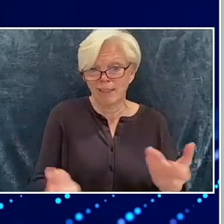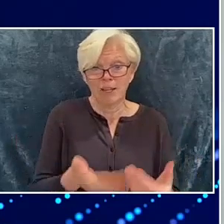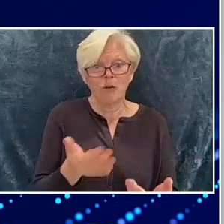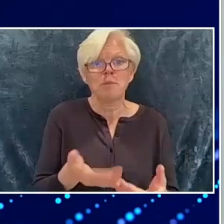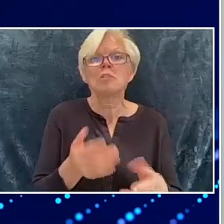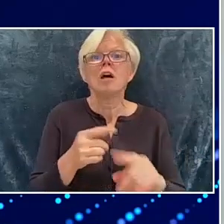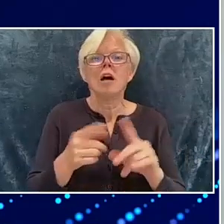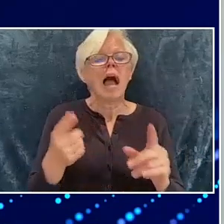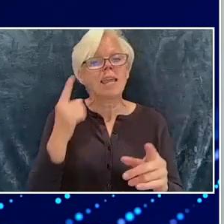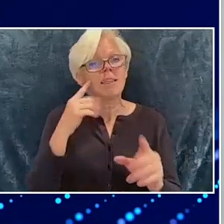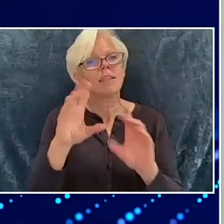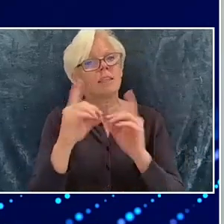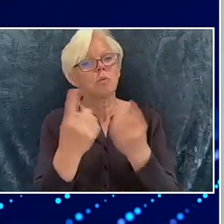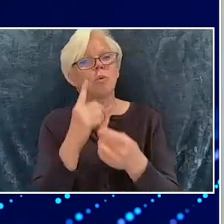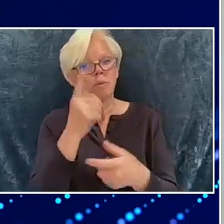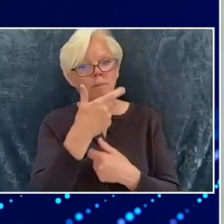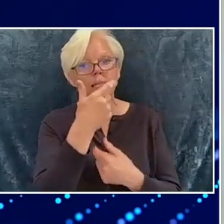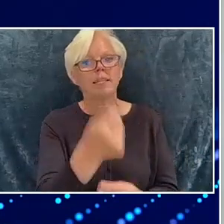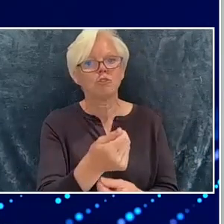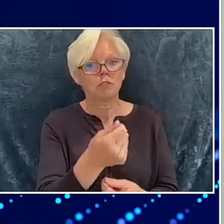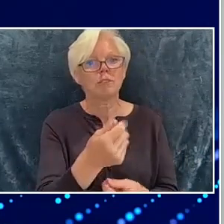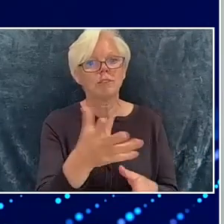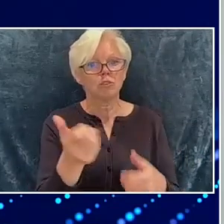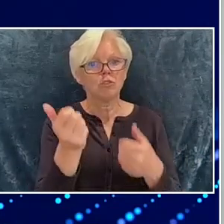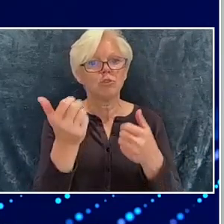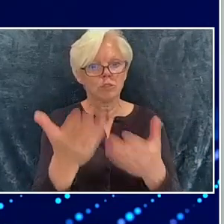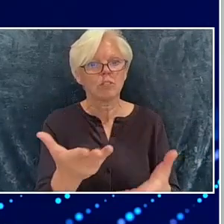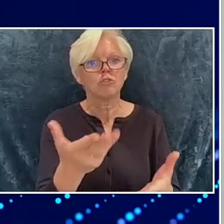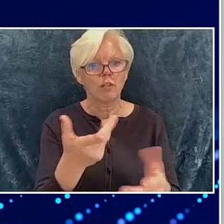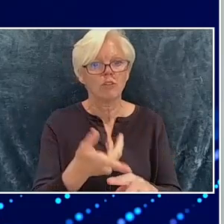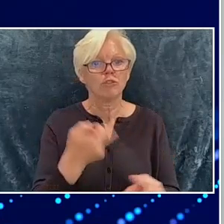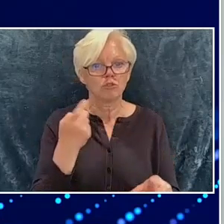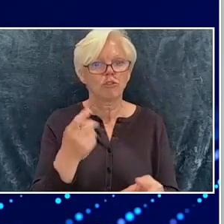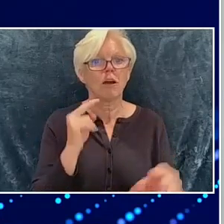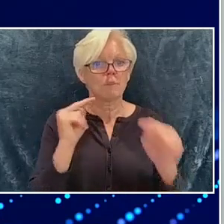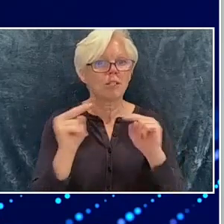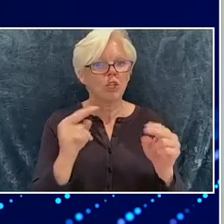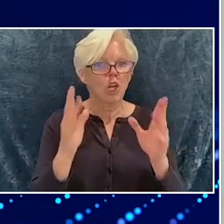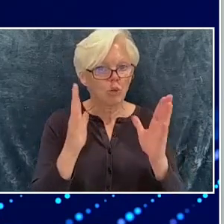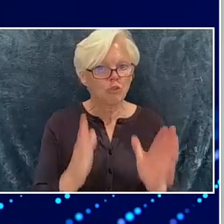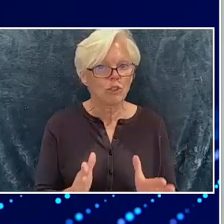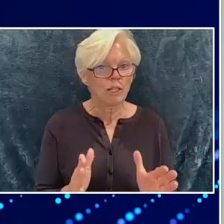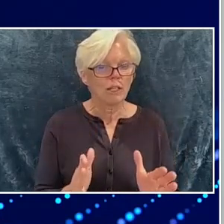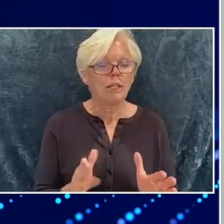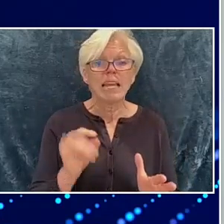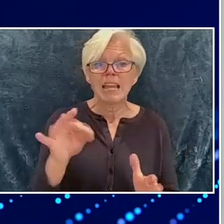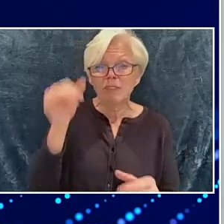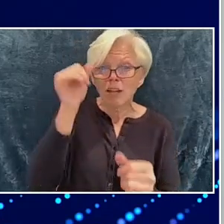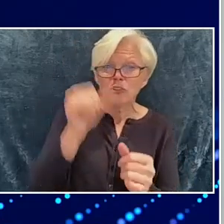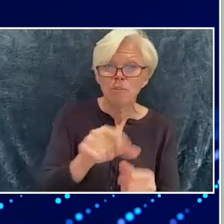interested in suggestions from negotiators. And if I'm remembering correctly, this was something that- this